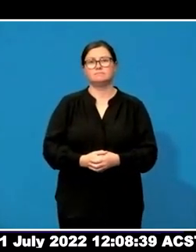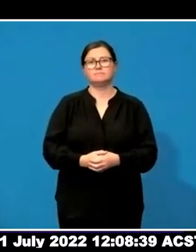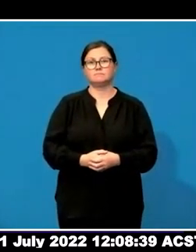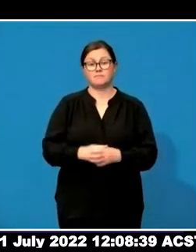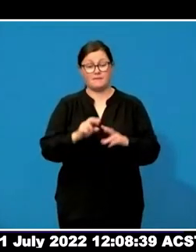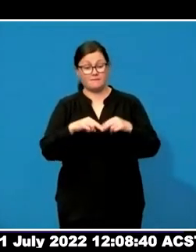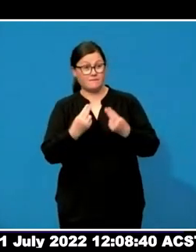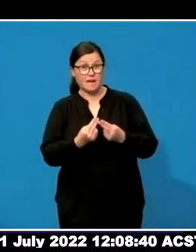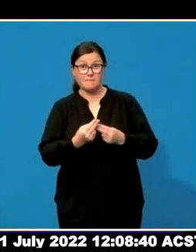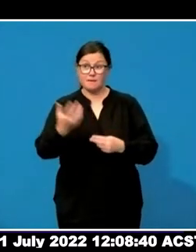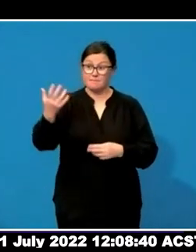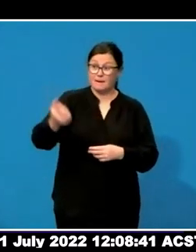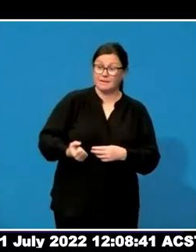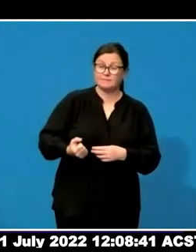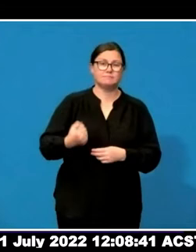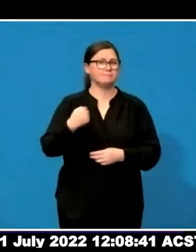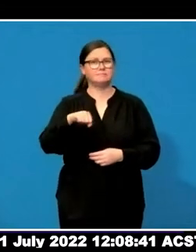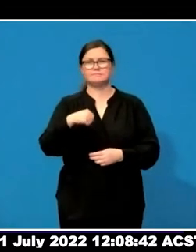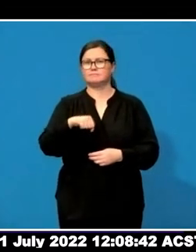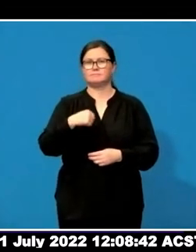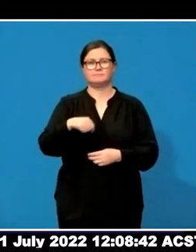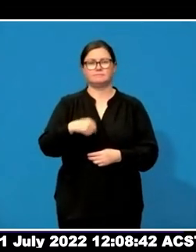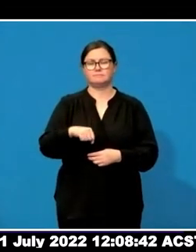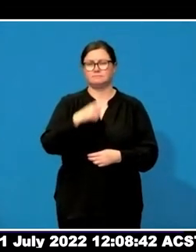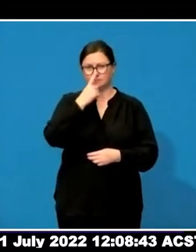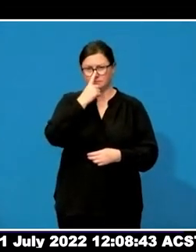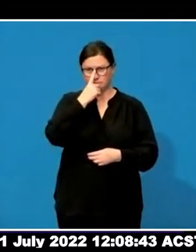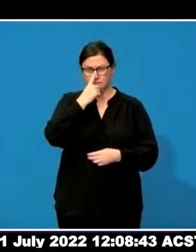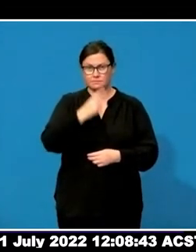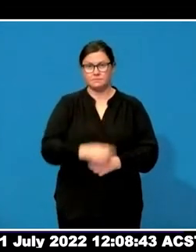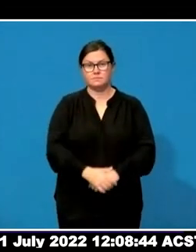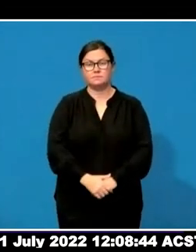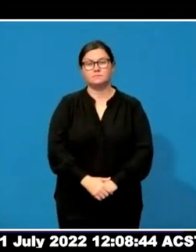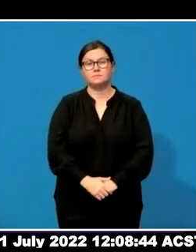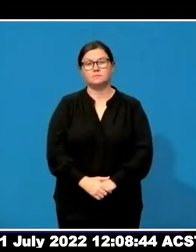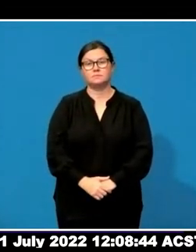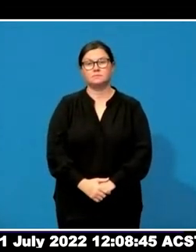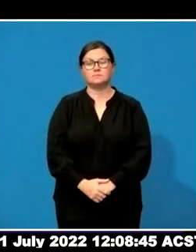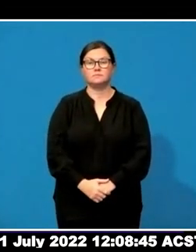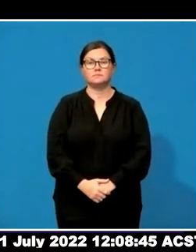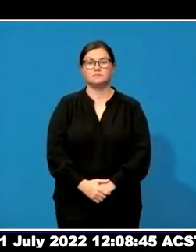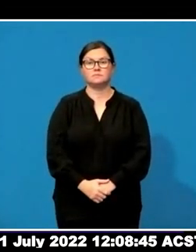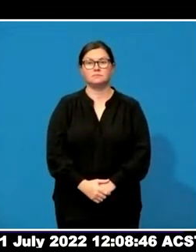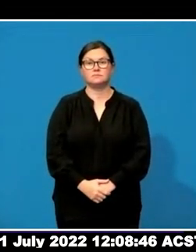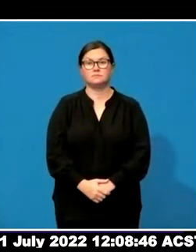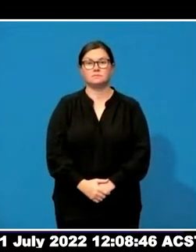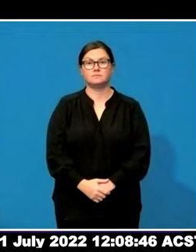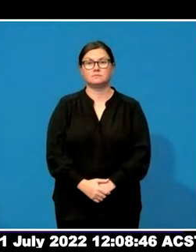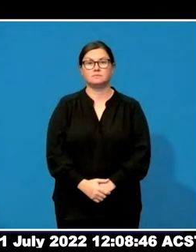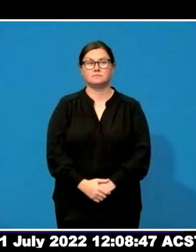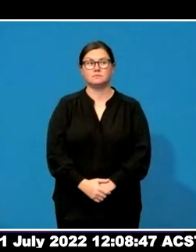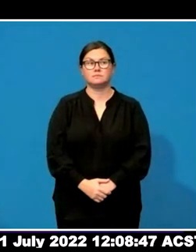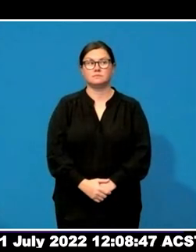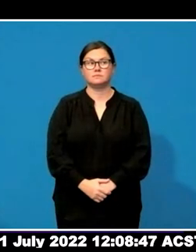No. MS TARRAGO: If you just wait a moment.